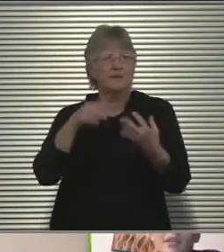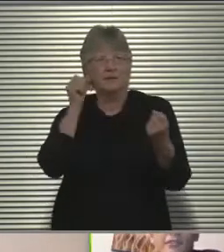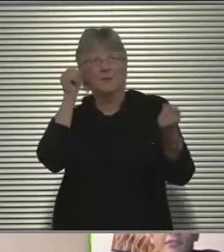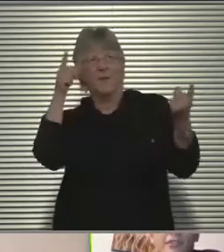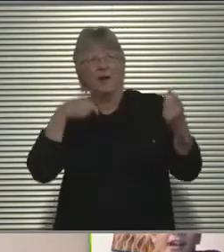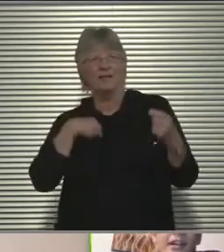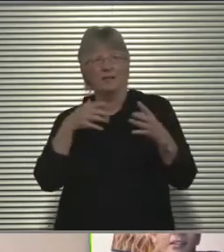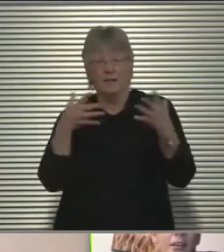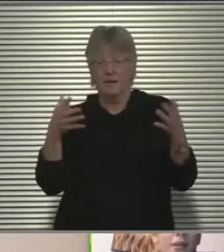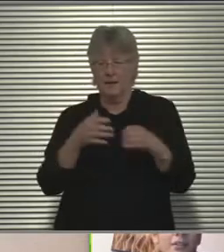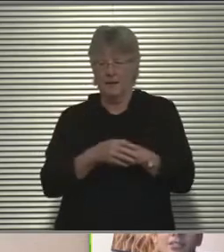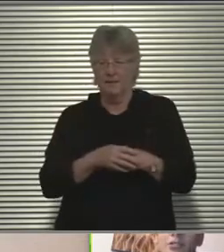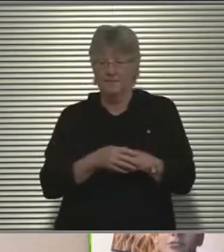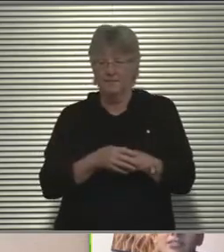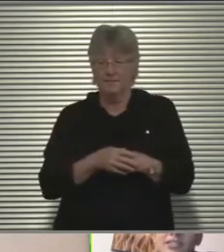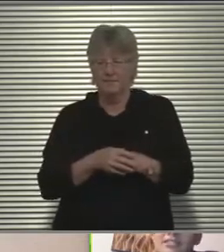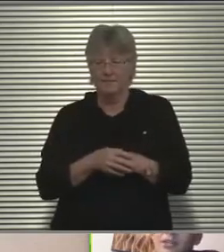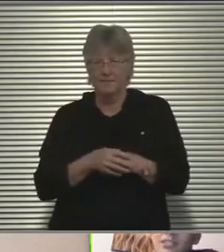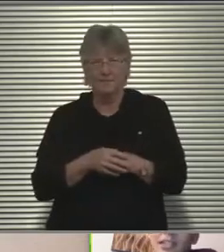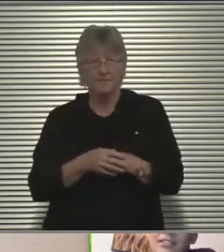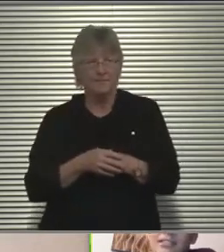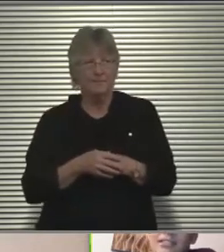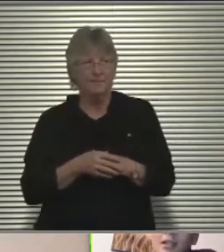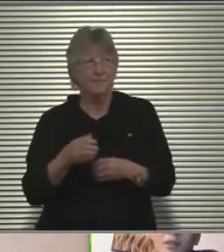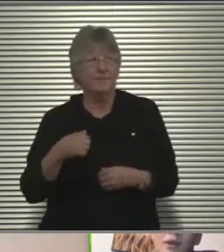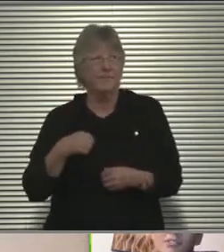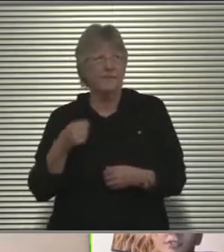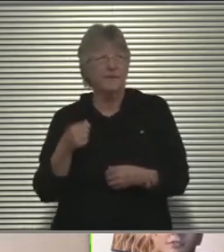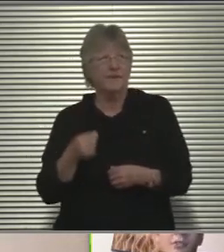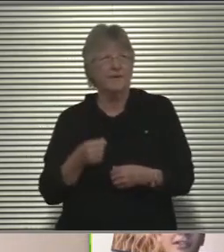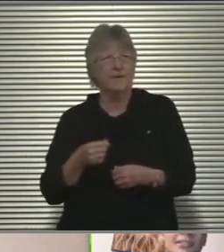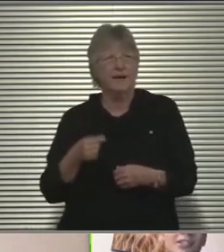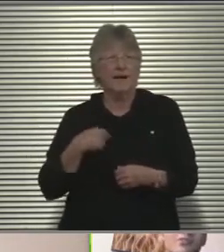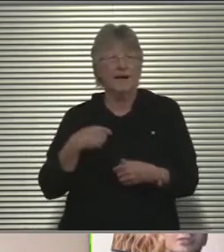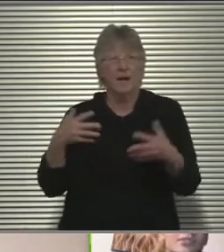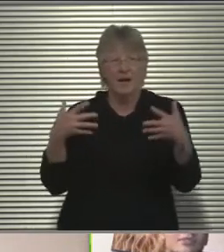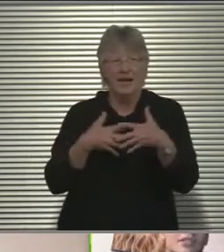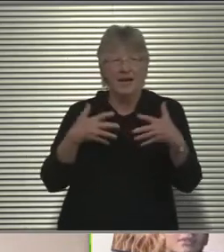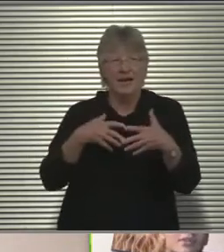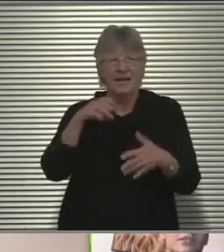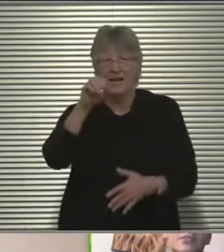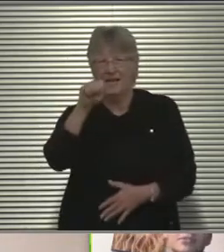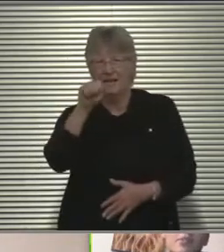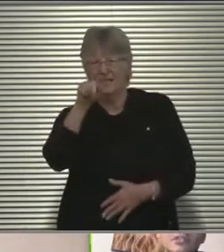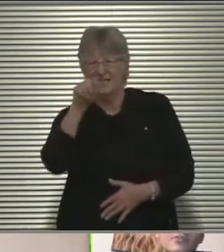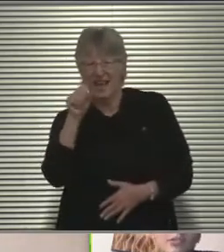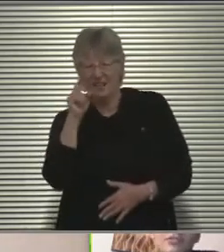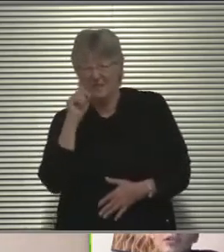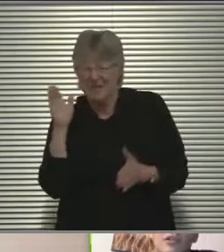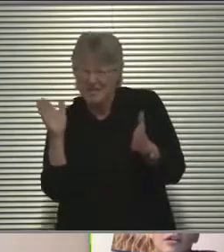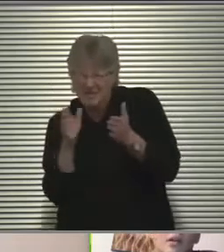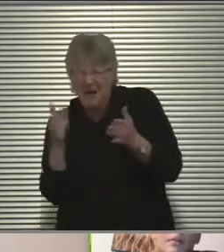A big fear I had about SATO was its small size. I was fearful that SATO was going to be maybe a little bit too small.